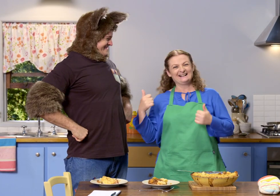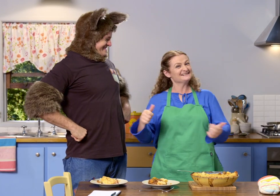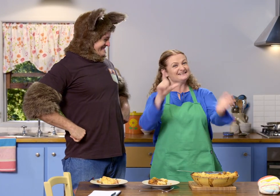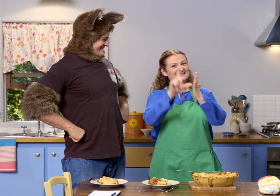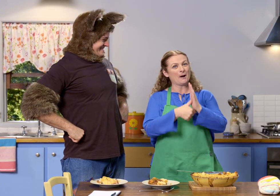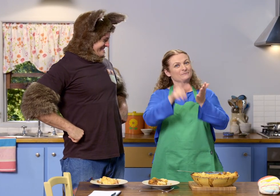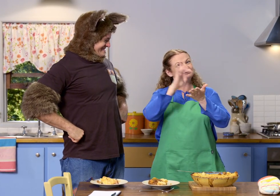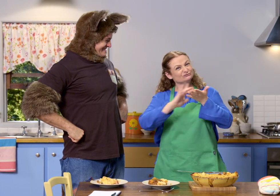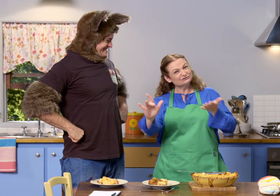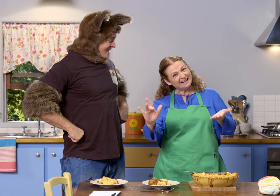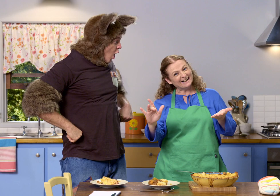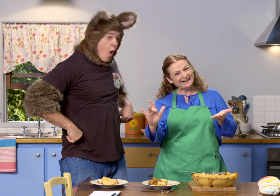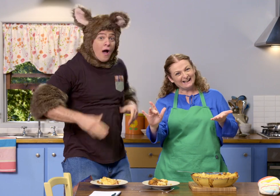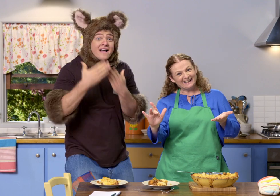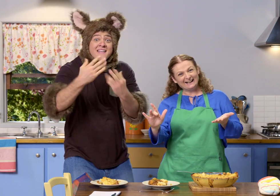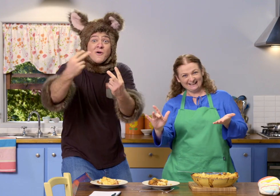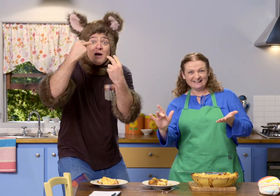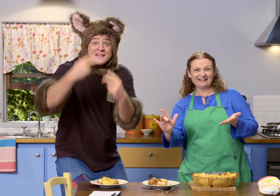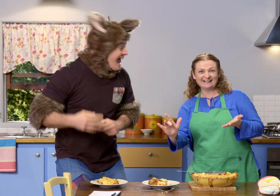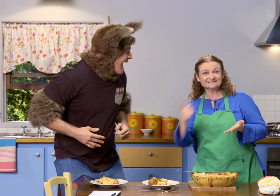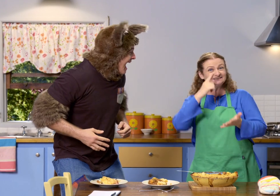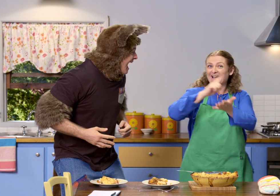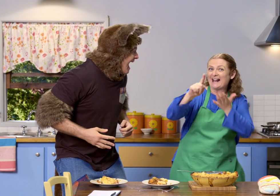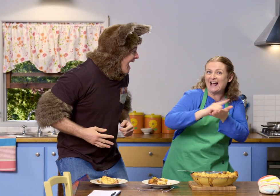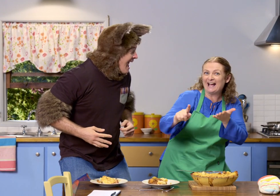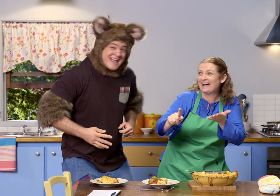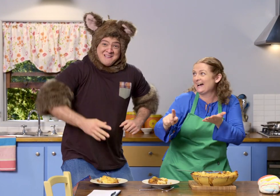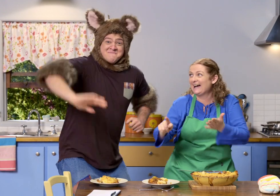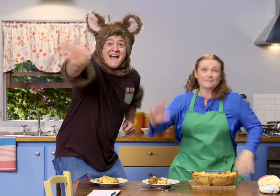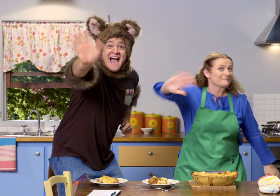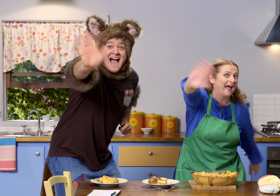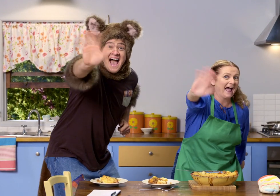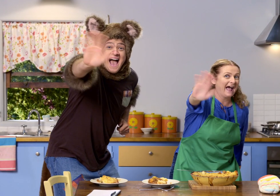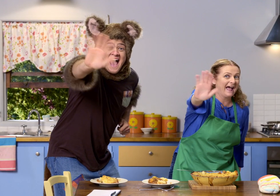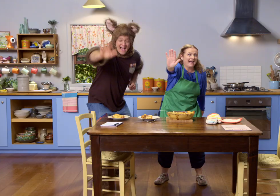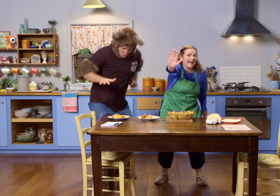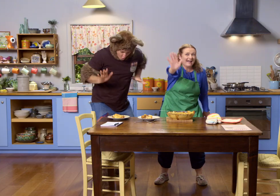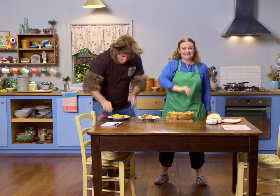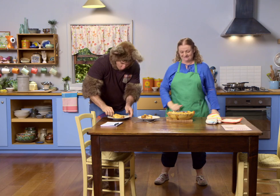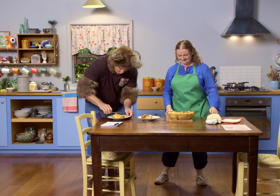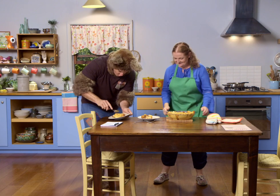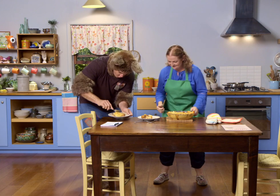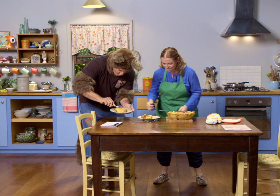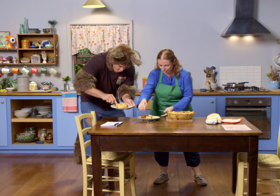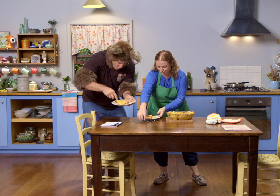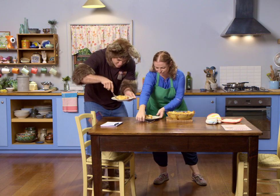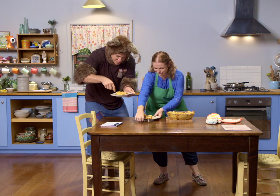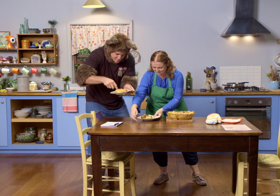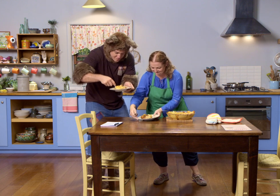Well, our time is up. Thanks for watching. See you next time. Bye! Bye! Oh! Mm-mm!